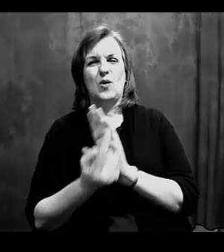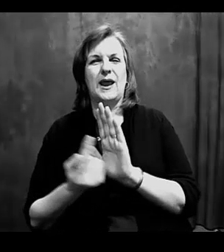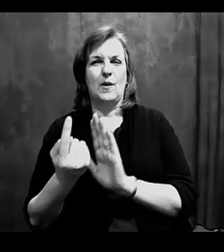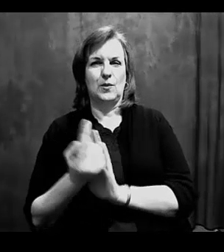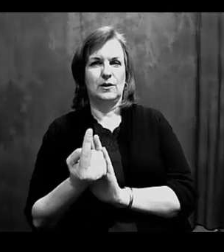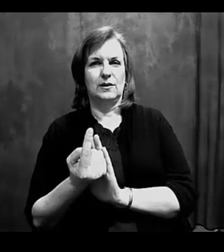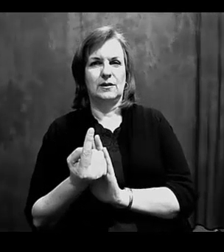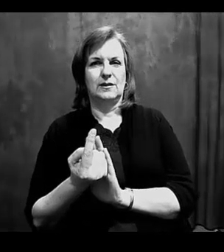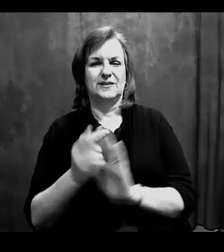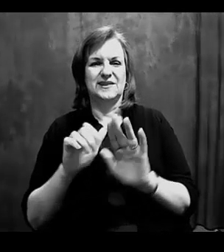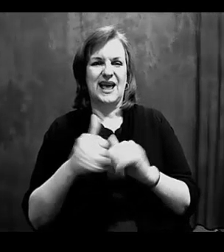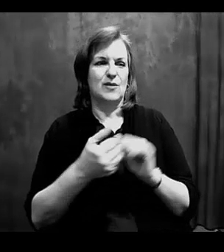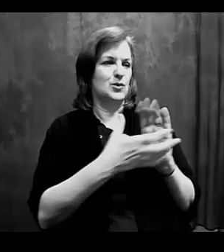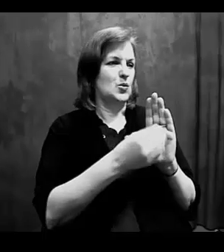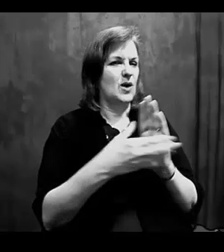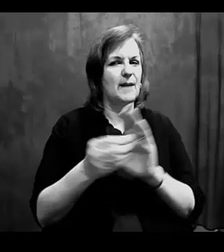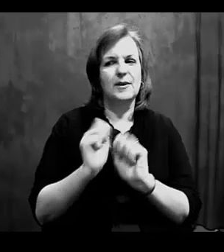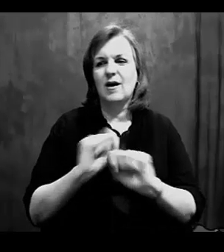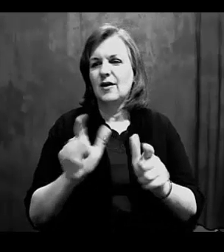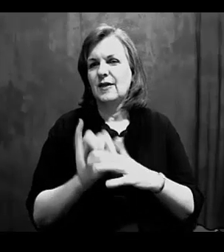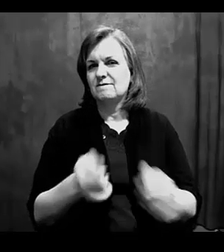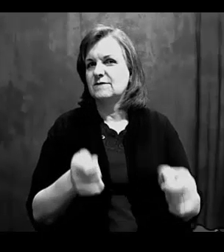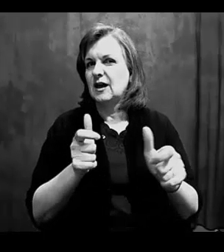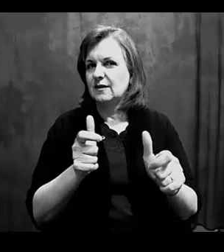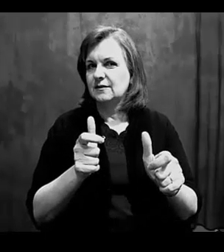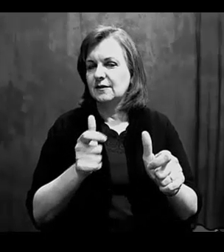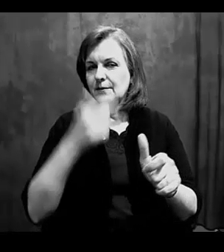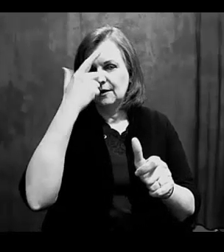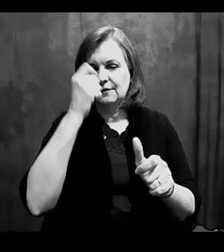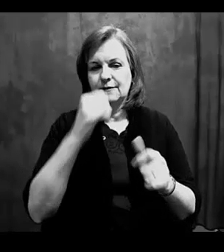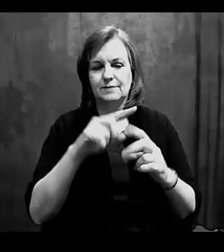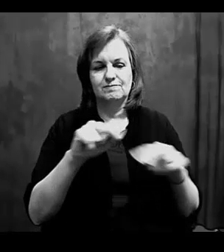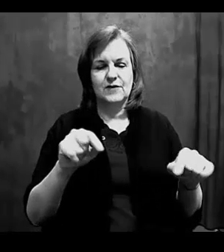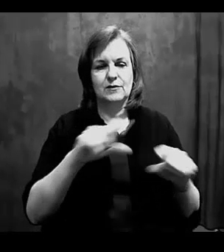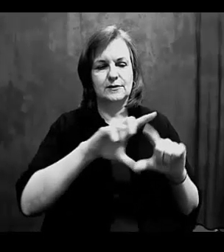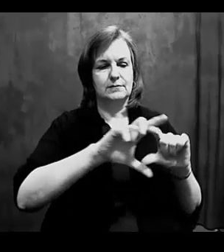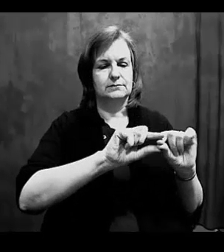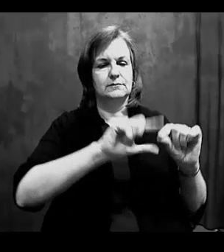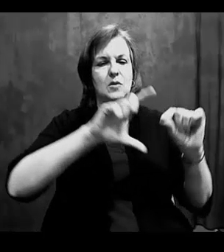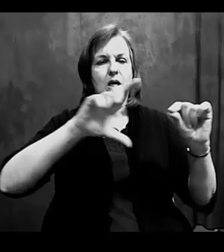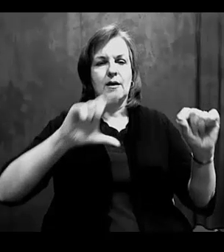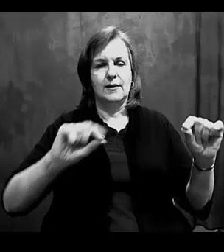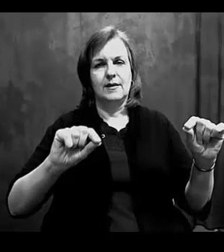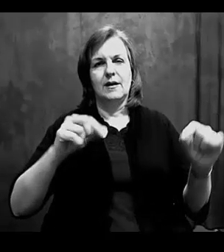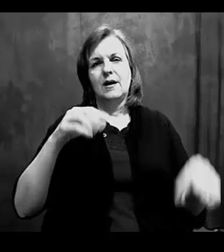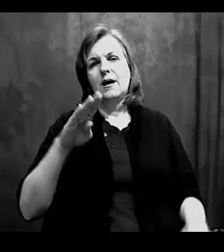about an hour so how does this go so fast?? it's because of these replication bubbles